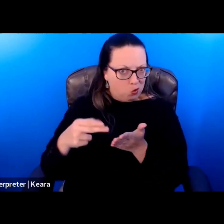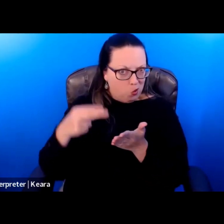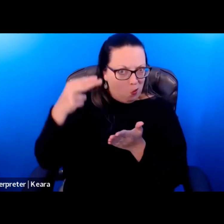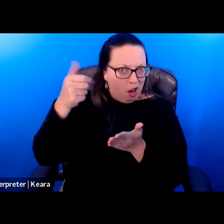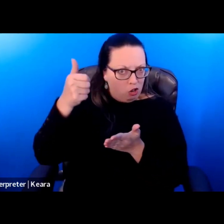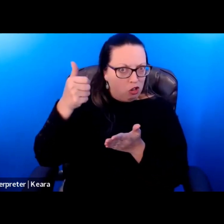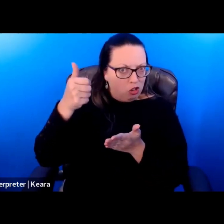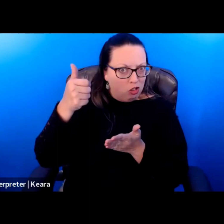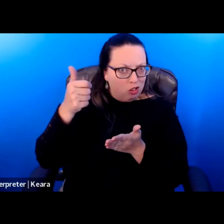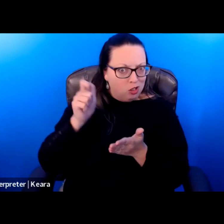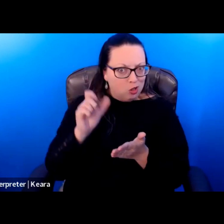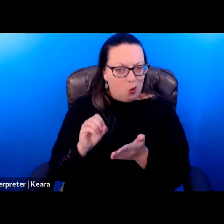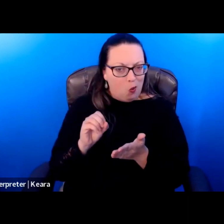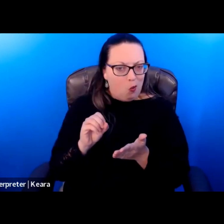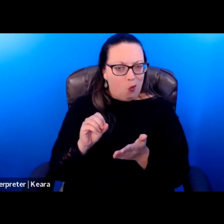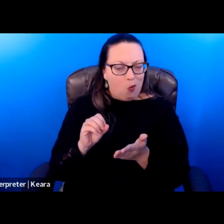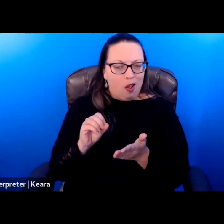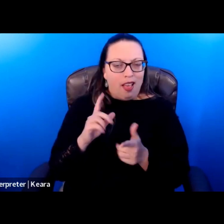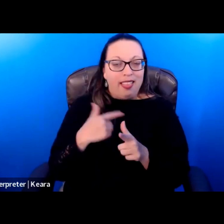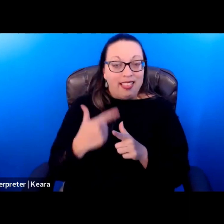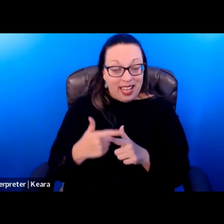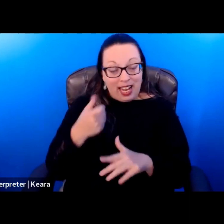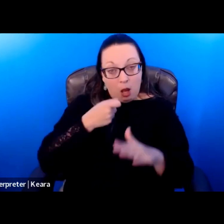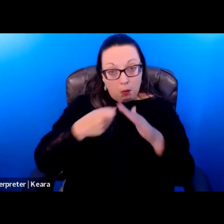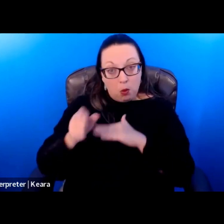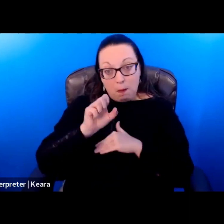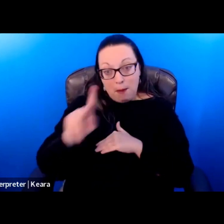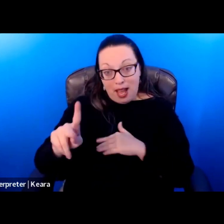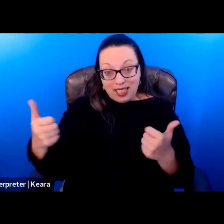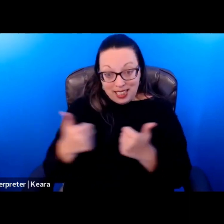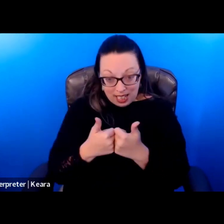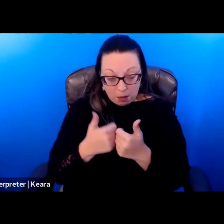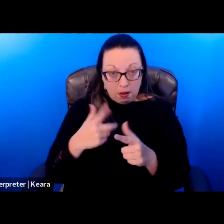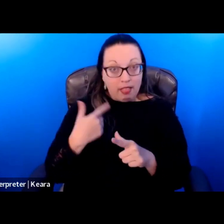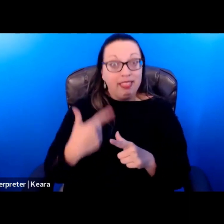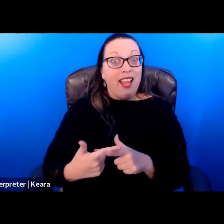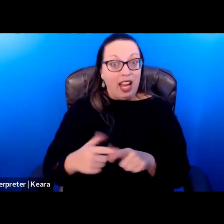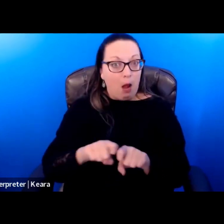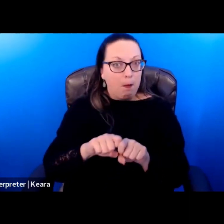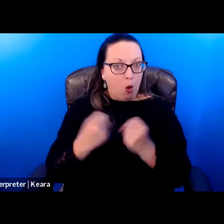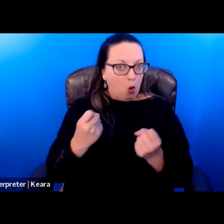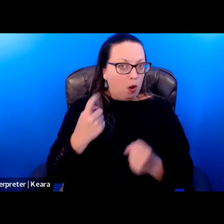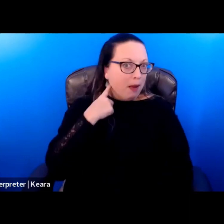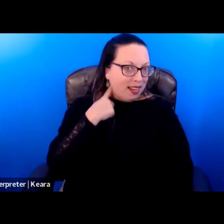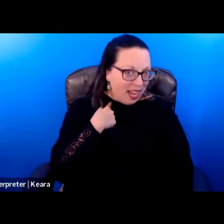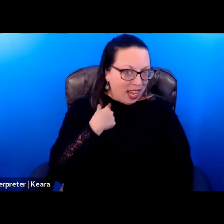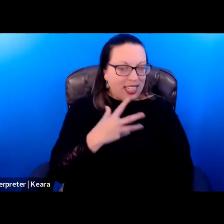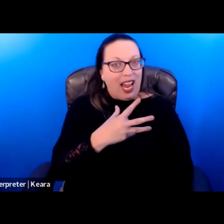game, and then I ended up breaking my neck and getting a concussion. So, like Shawn said, the secondary injury was the